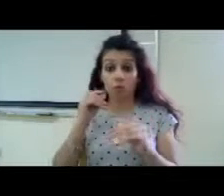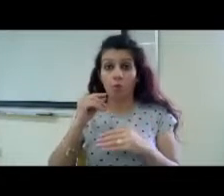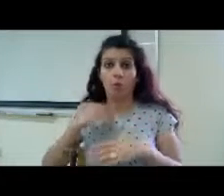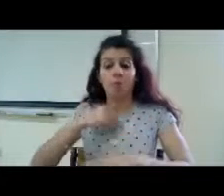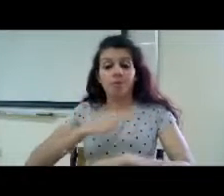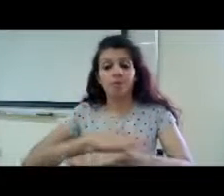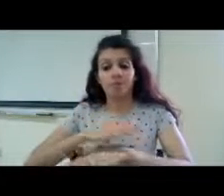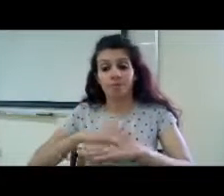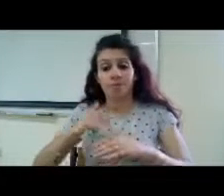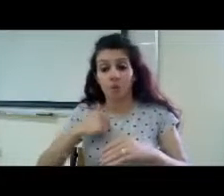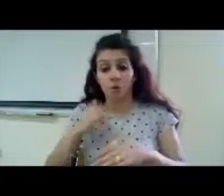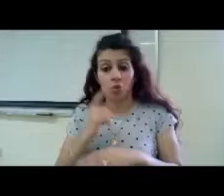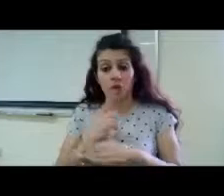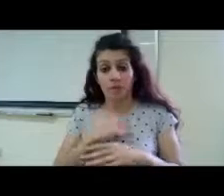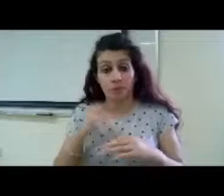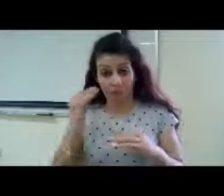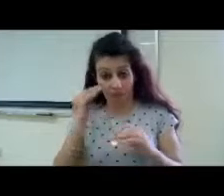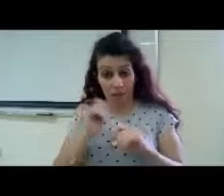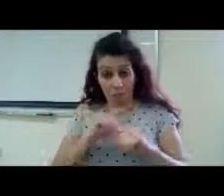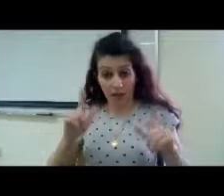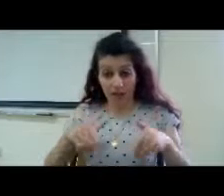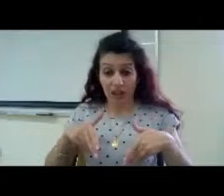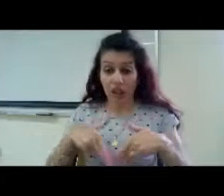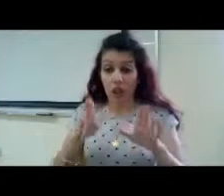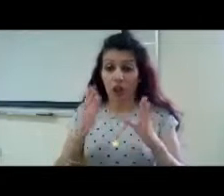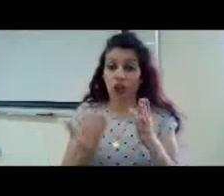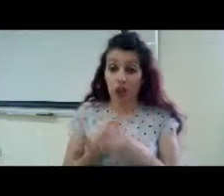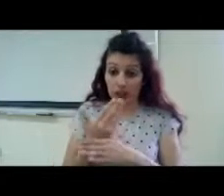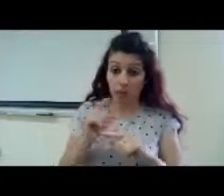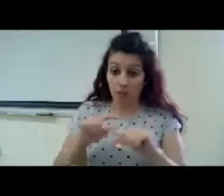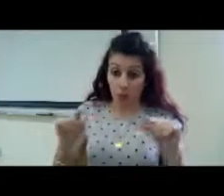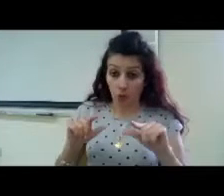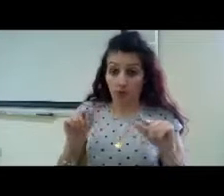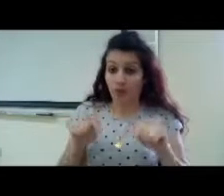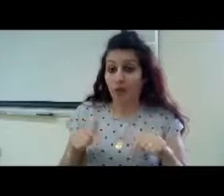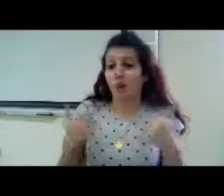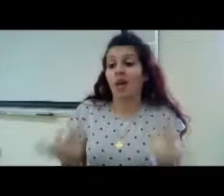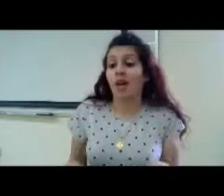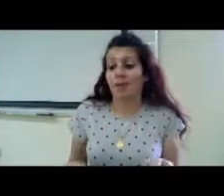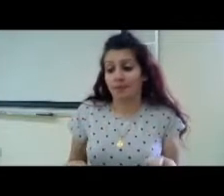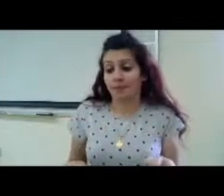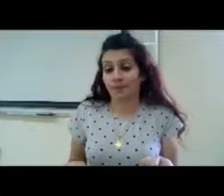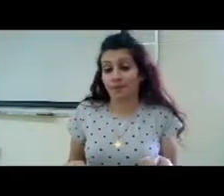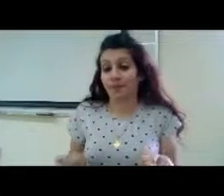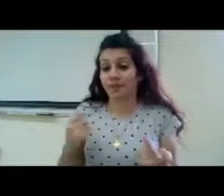children learn via the radio if they are deaf or hard-of-hearing or have certain